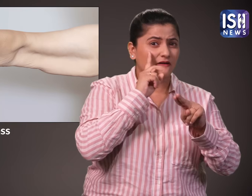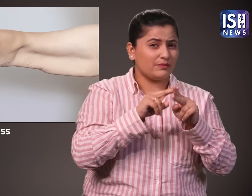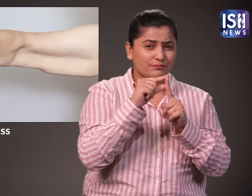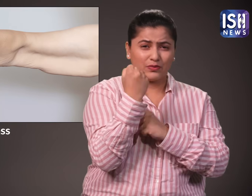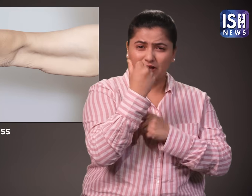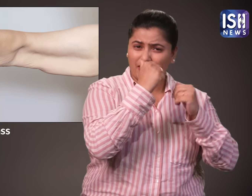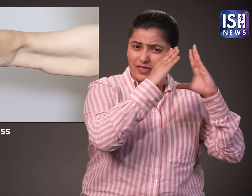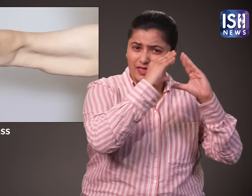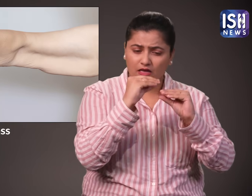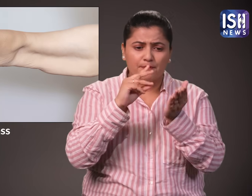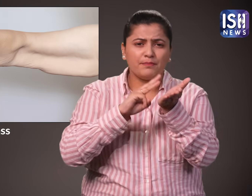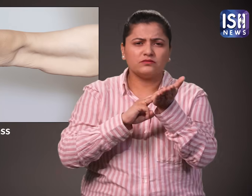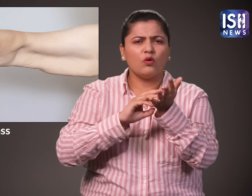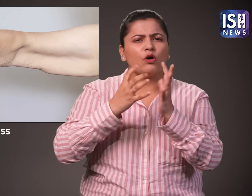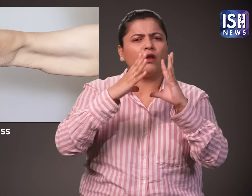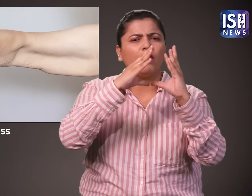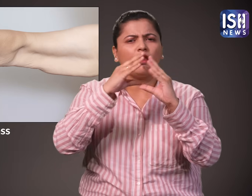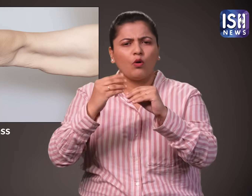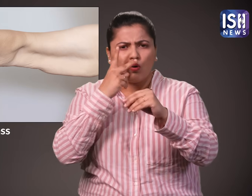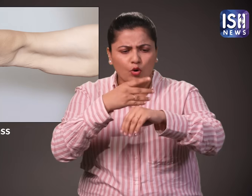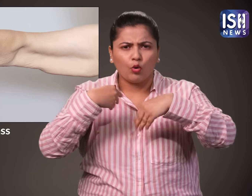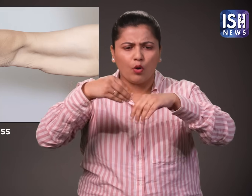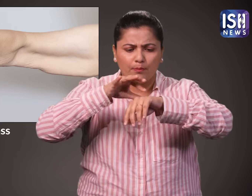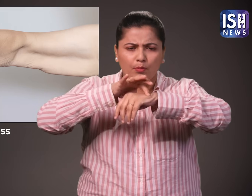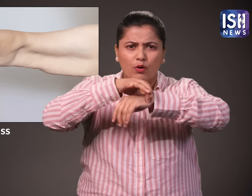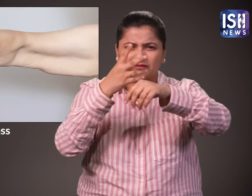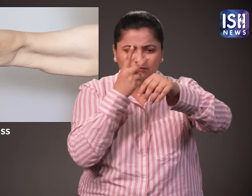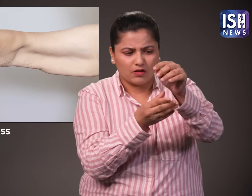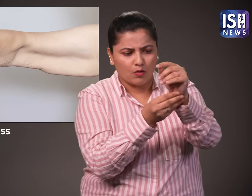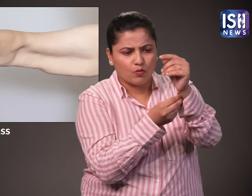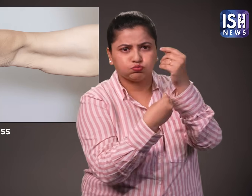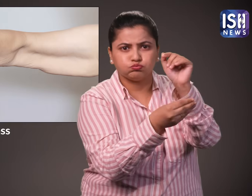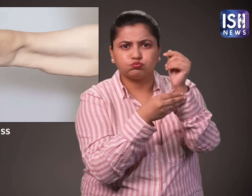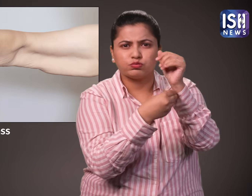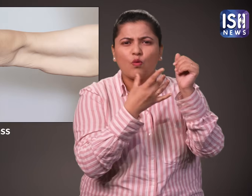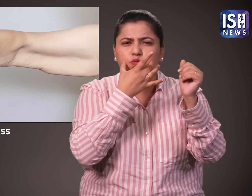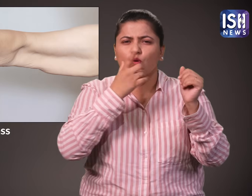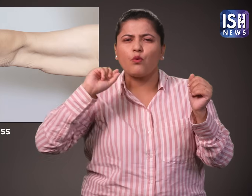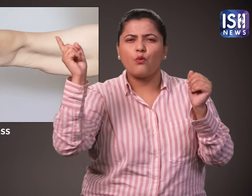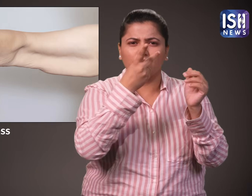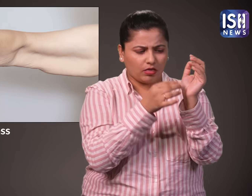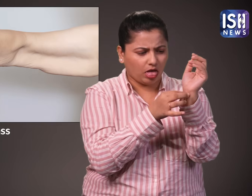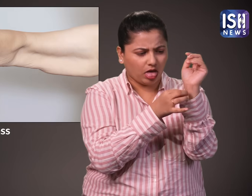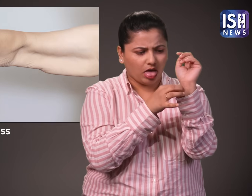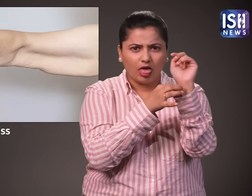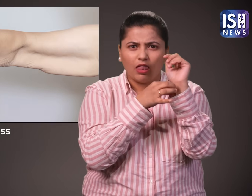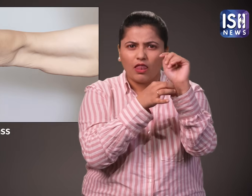If you don’t eat enough protein, your muscles can become weak, just like what happens in old age.